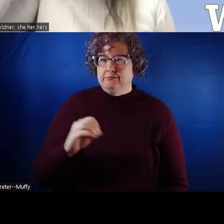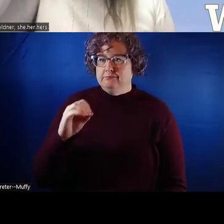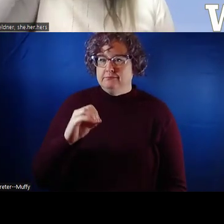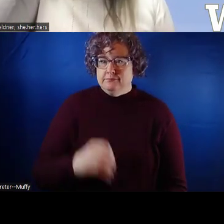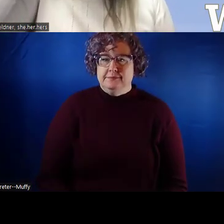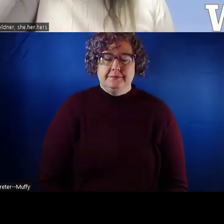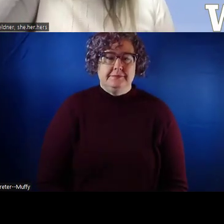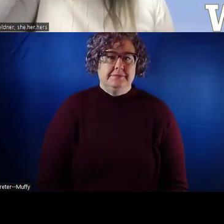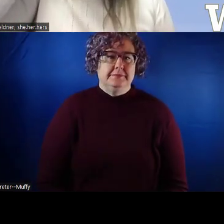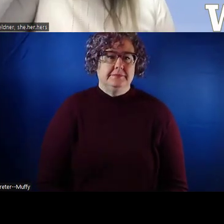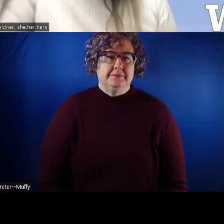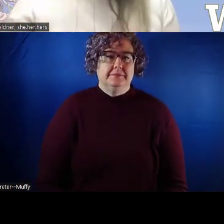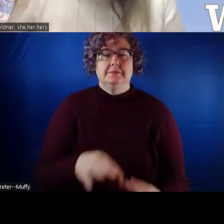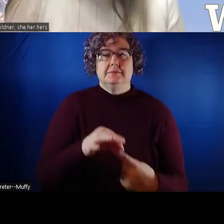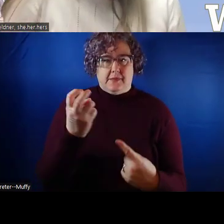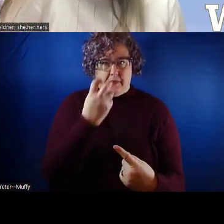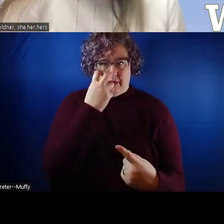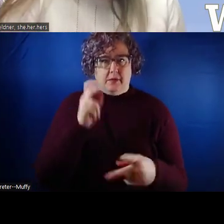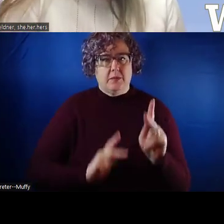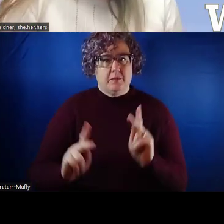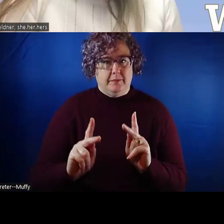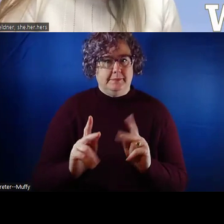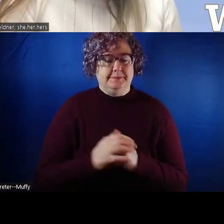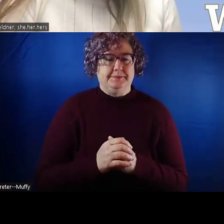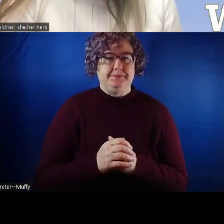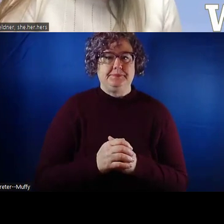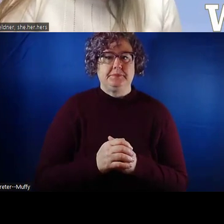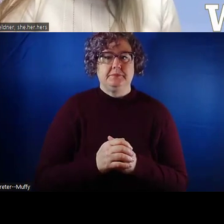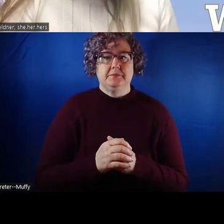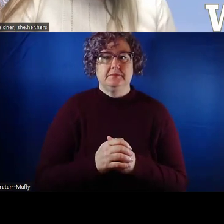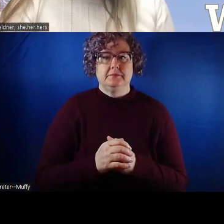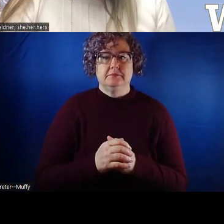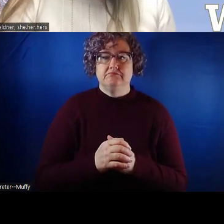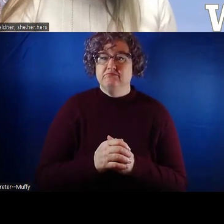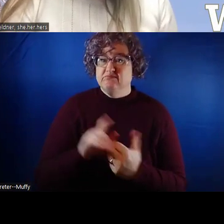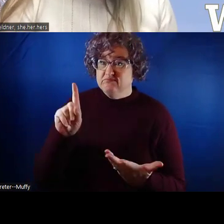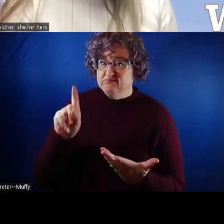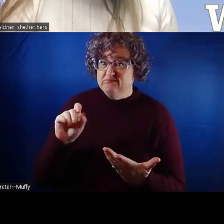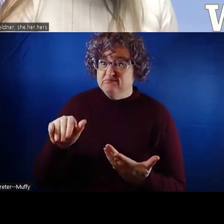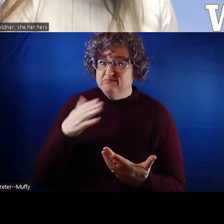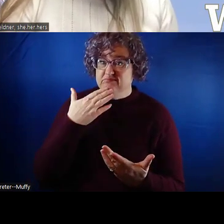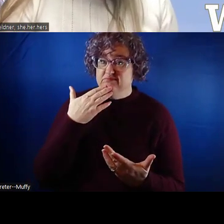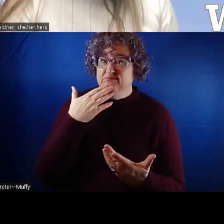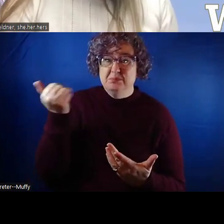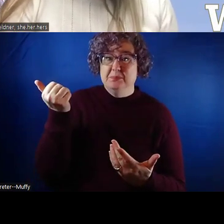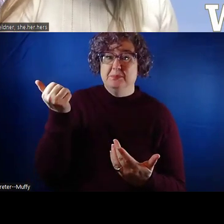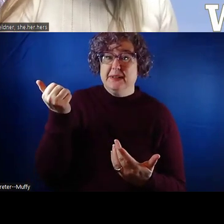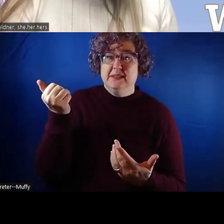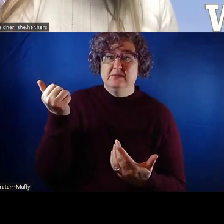especially blind persons, and to inquire about the best, you know, services